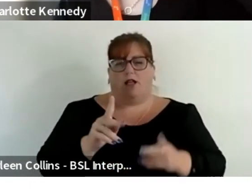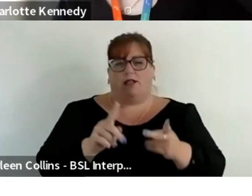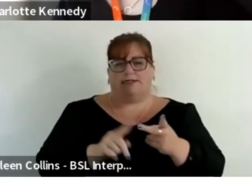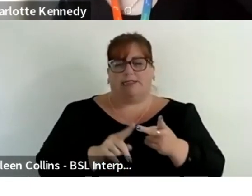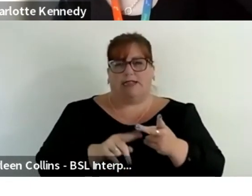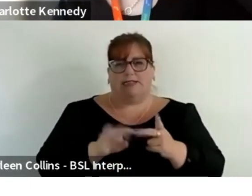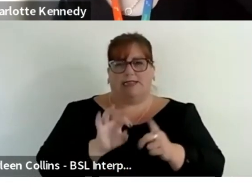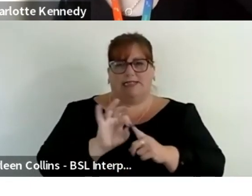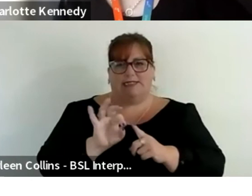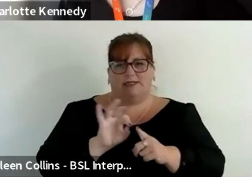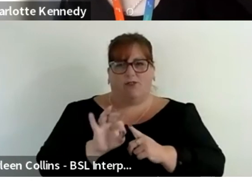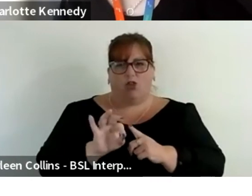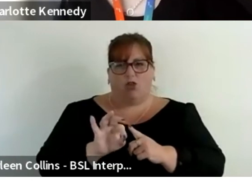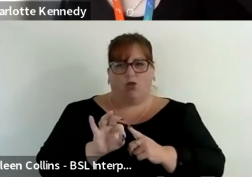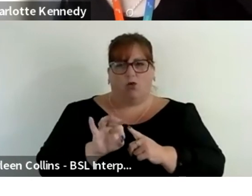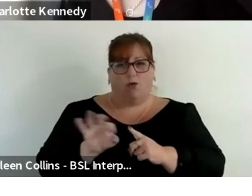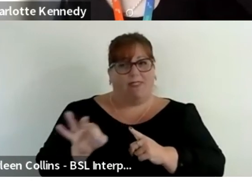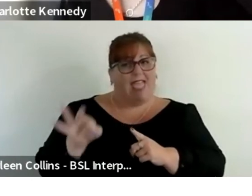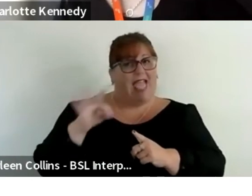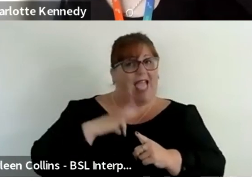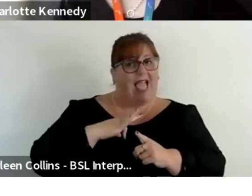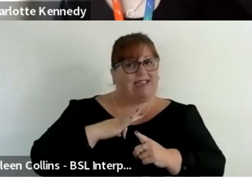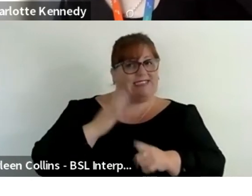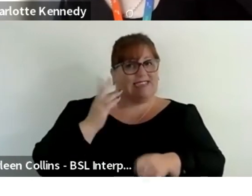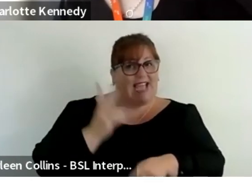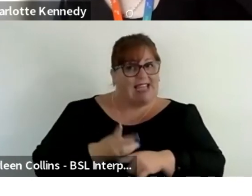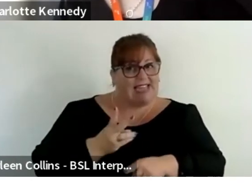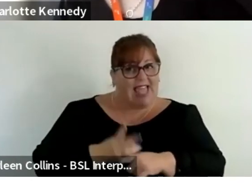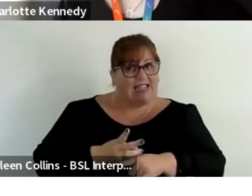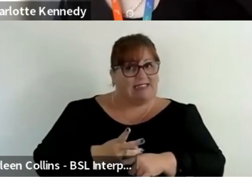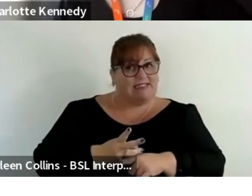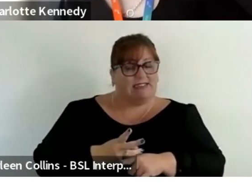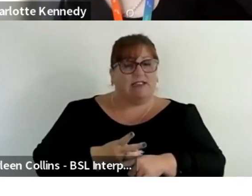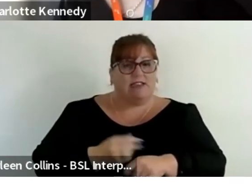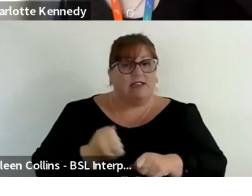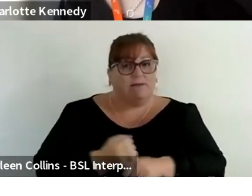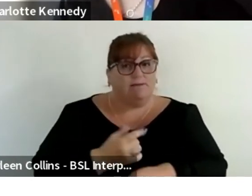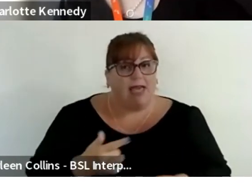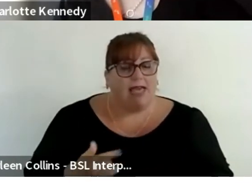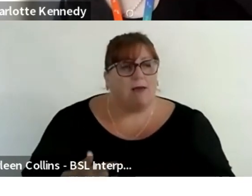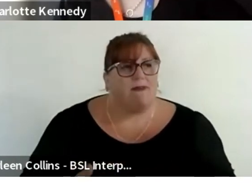That just, sort of, gave me a bit more confidence in that they actually do